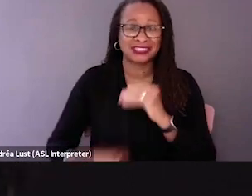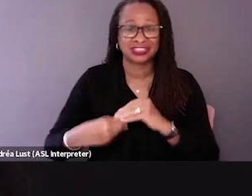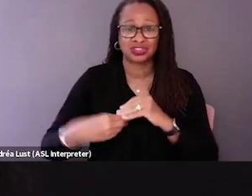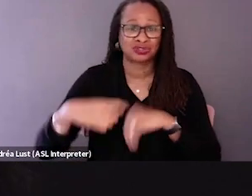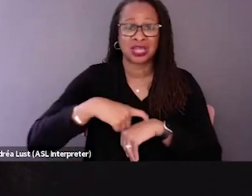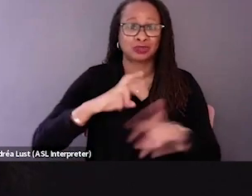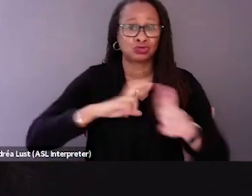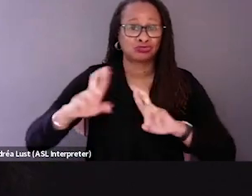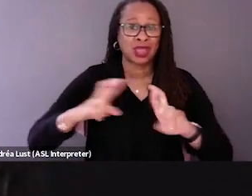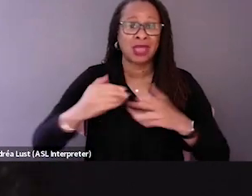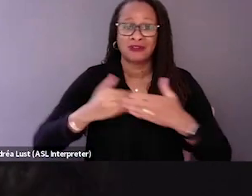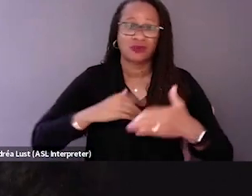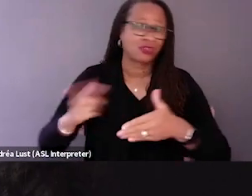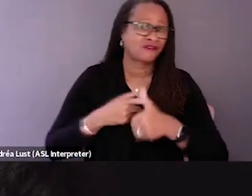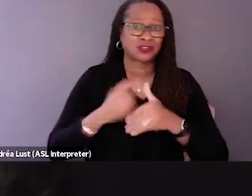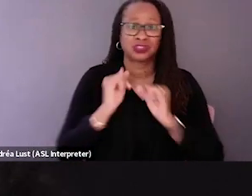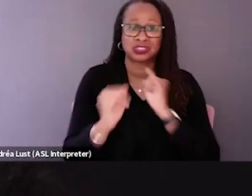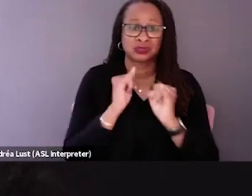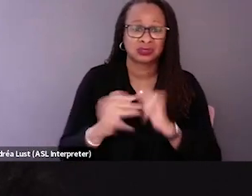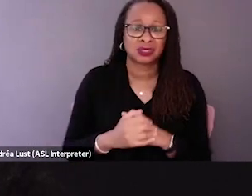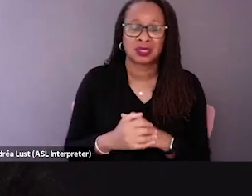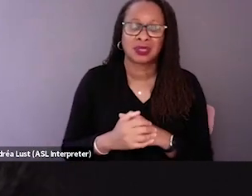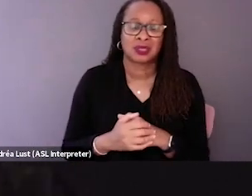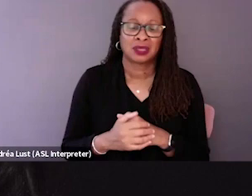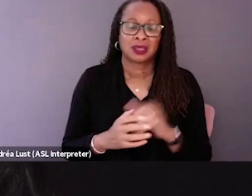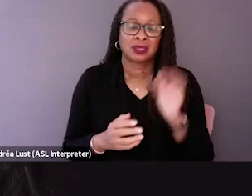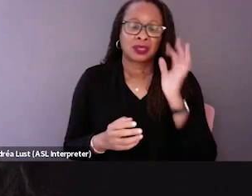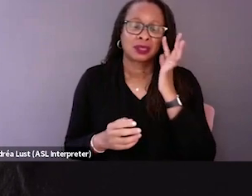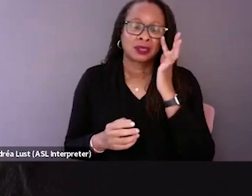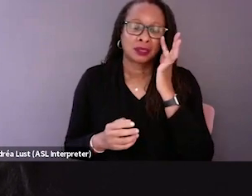before the very first interview, we were very overly prepared.